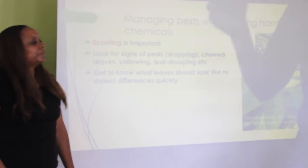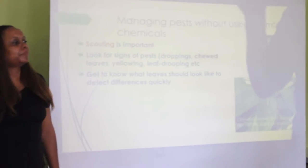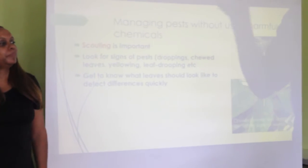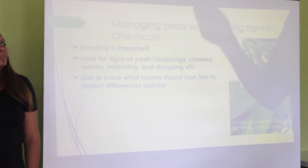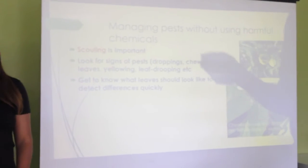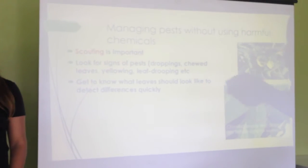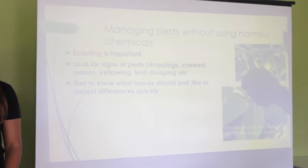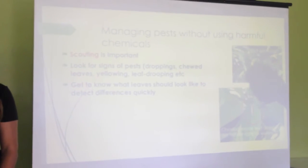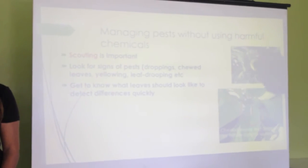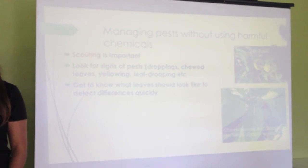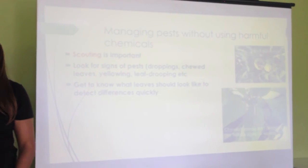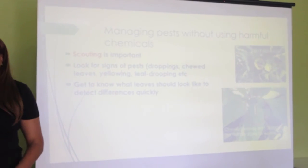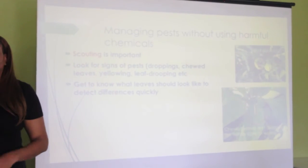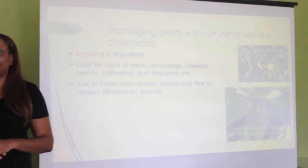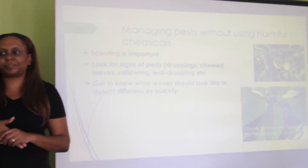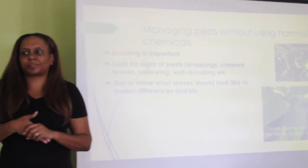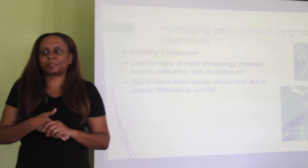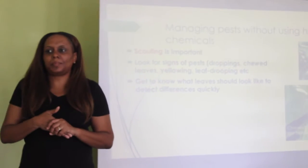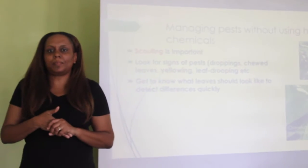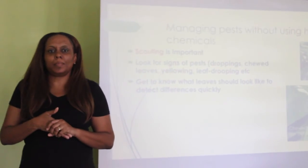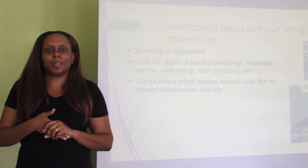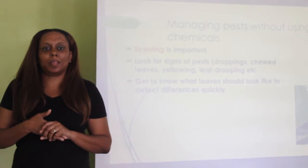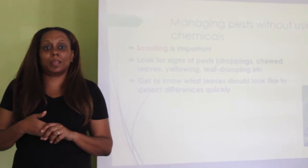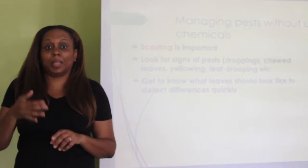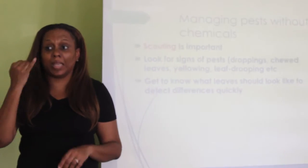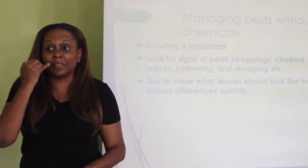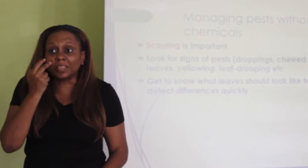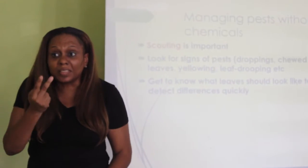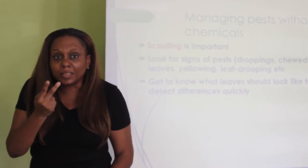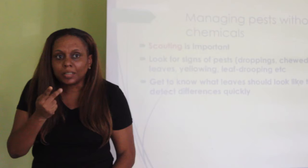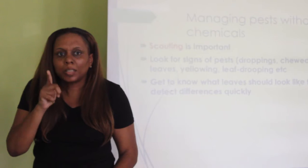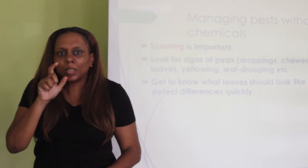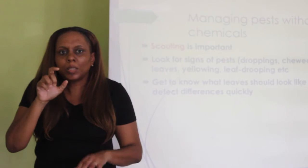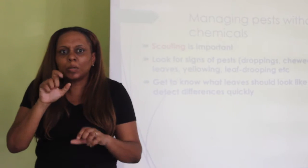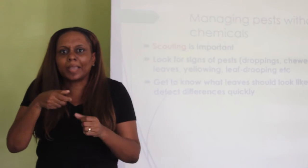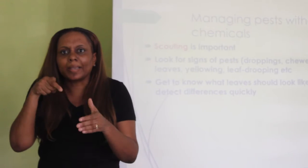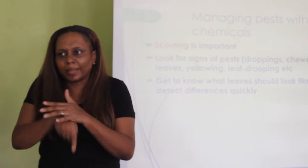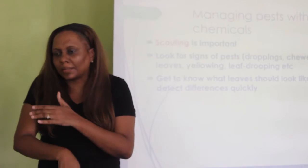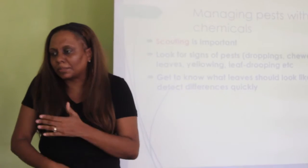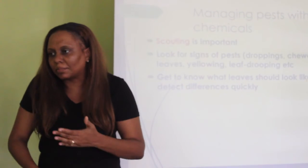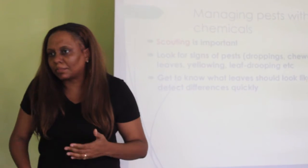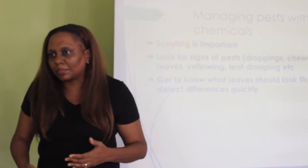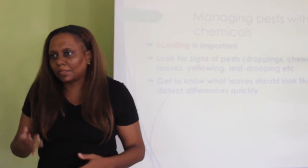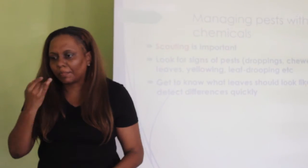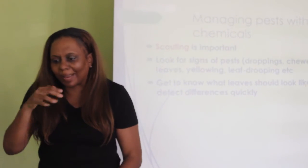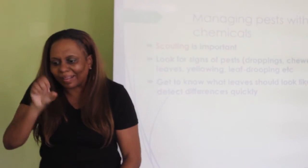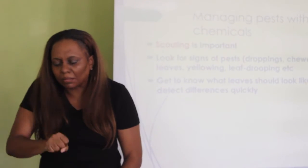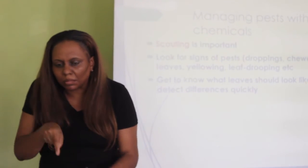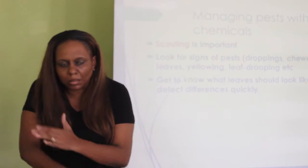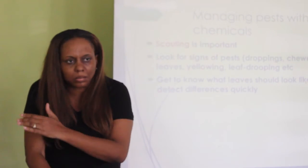are a small scale you can even destroy some of the best if you make if you catch them right so